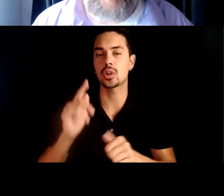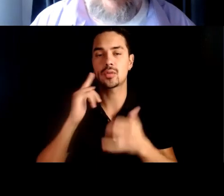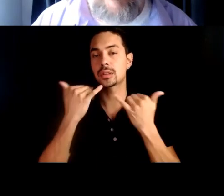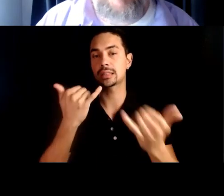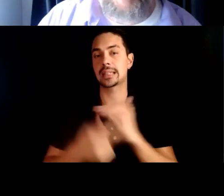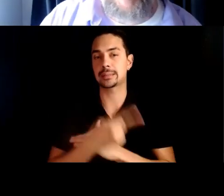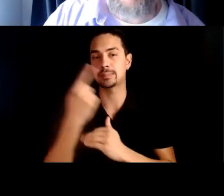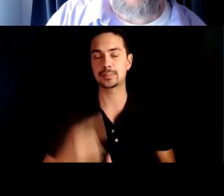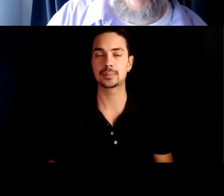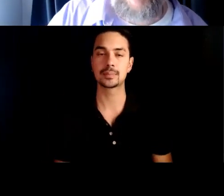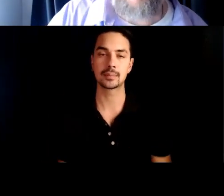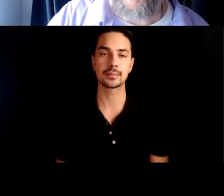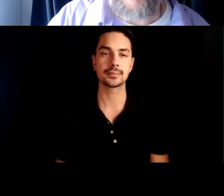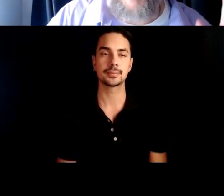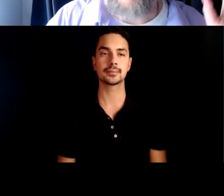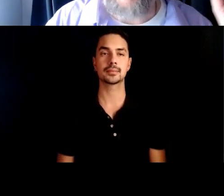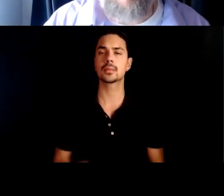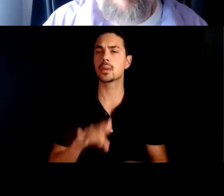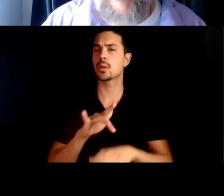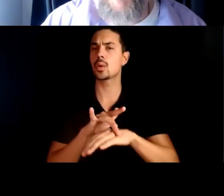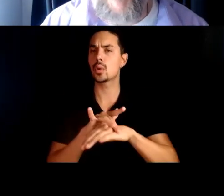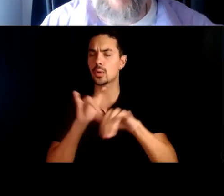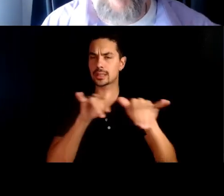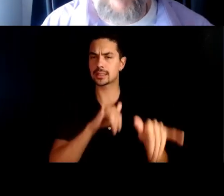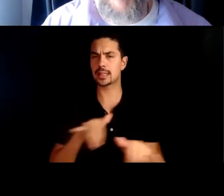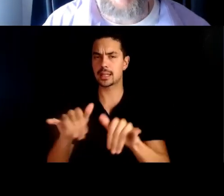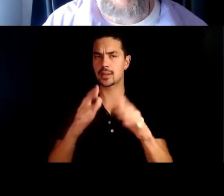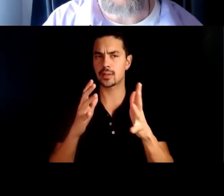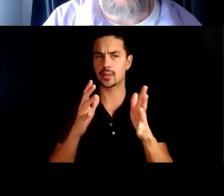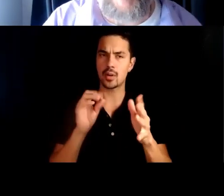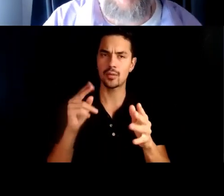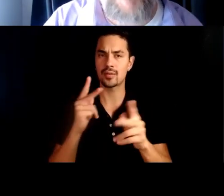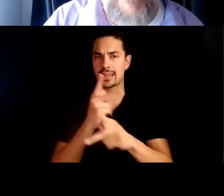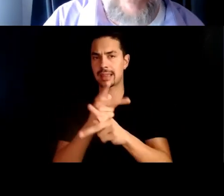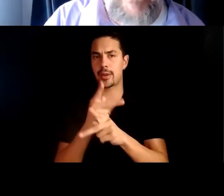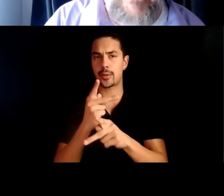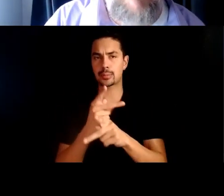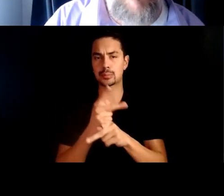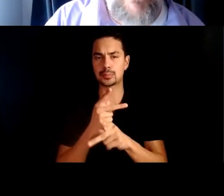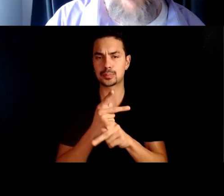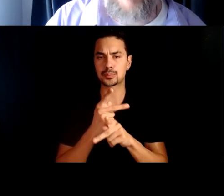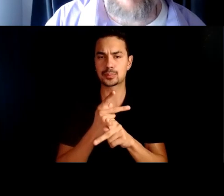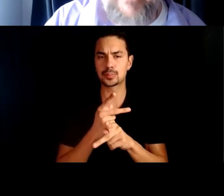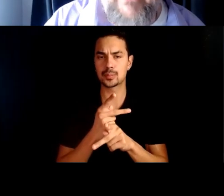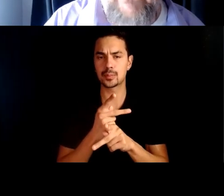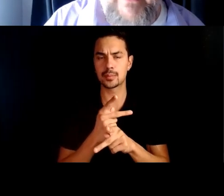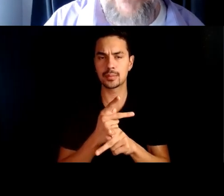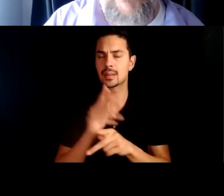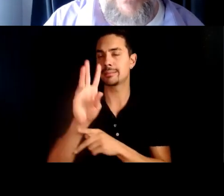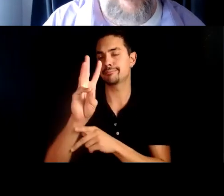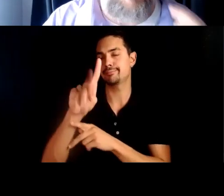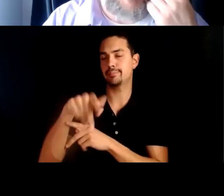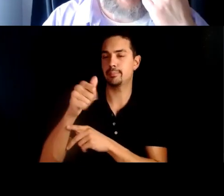So the early standards of care, so we're looking at these WPATH or HBIGDA Standards of Care, required a lot of things from people.